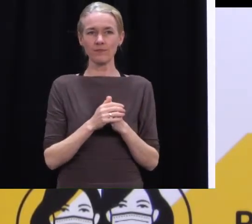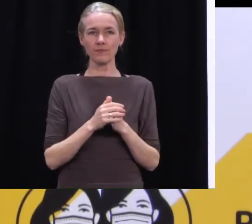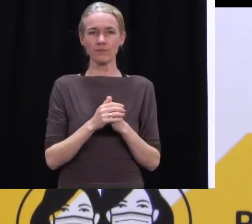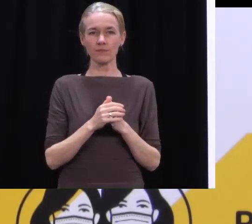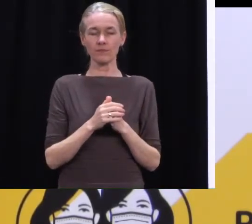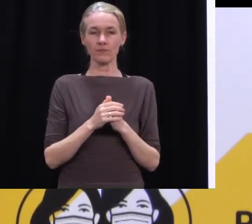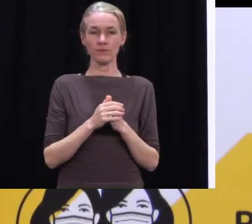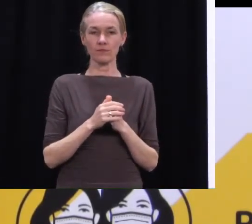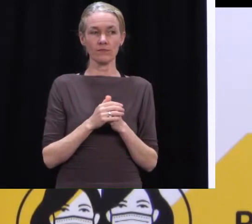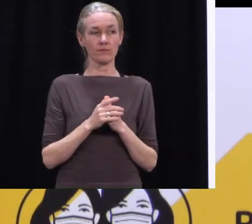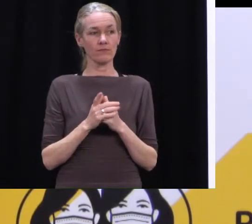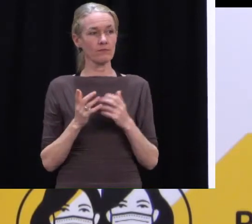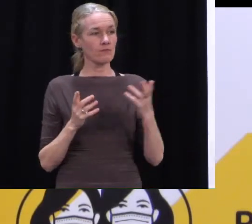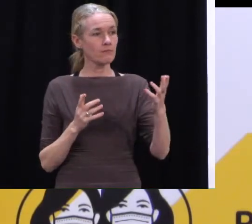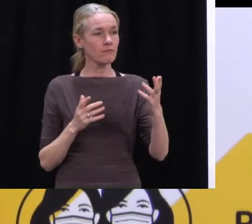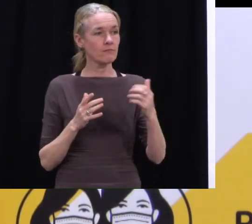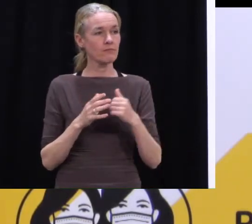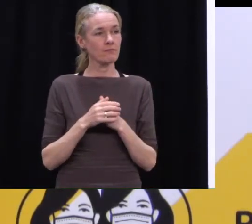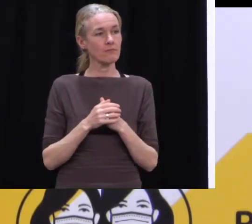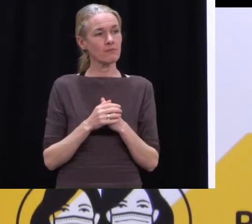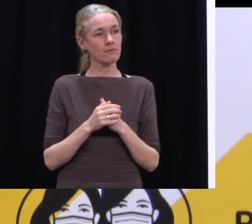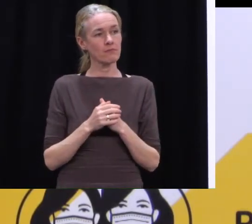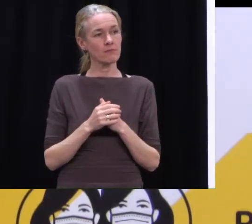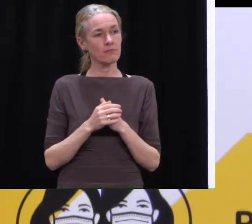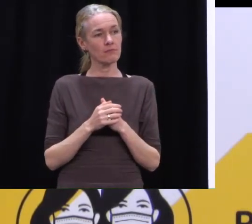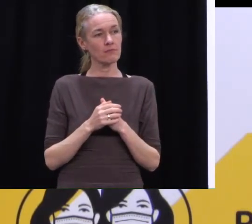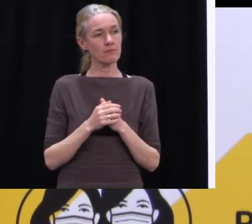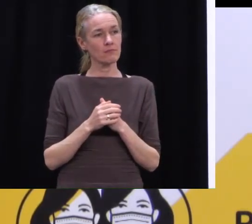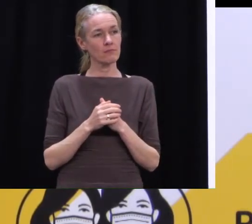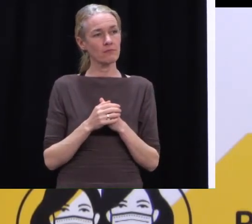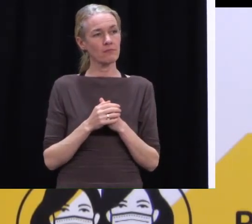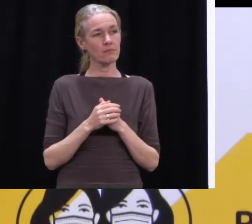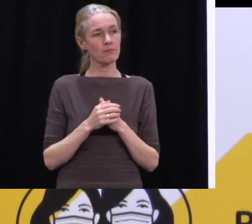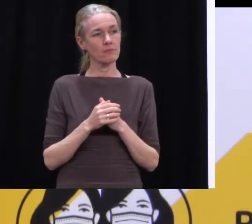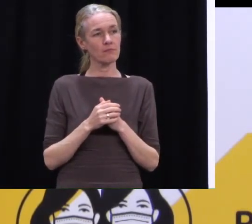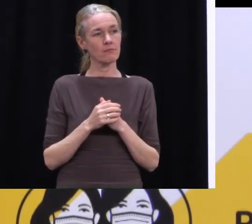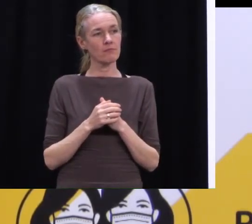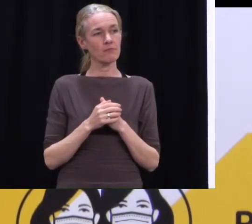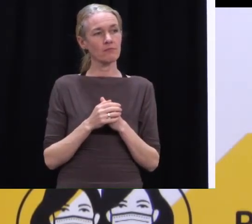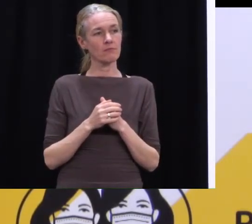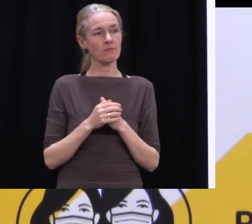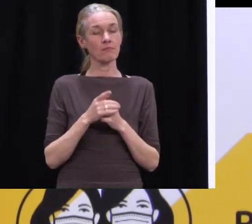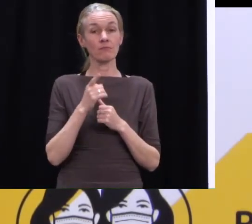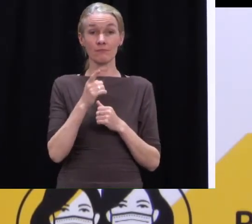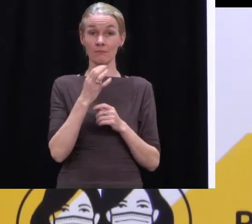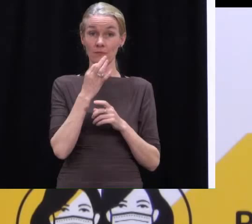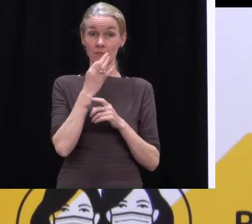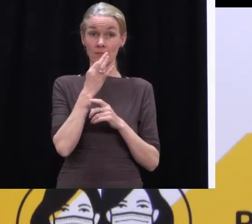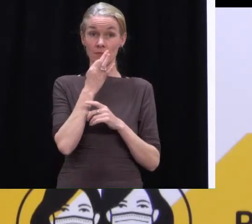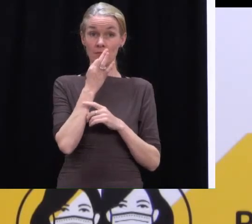bring home since the bubble was